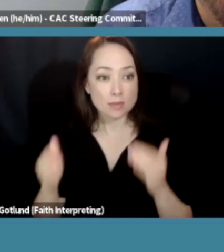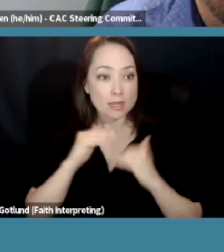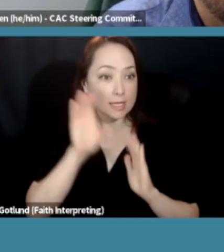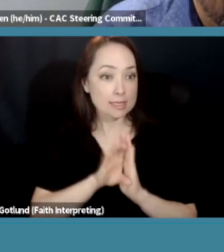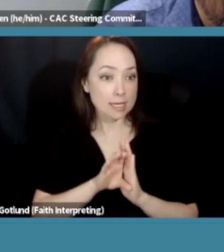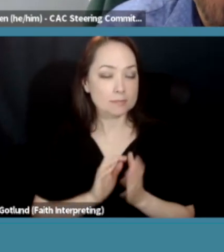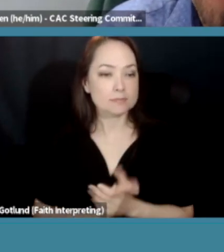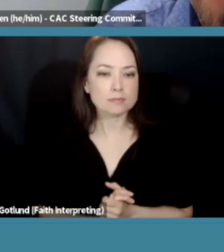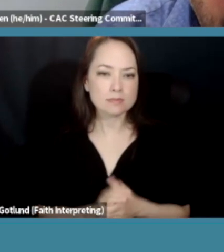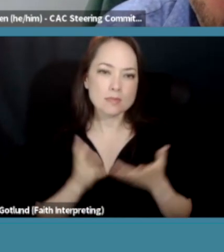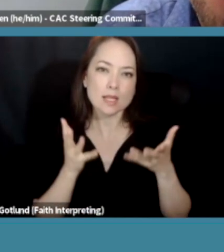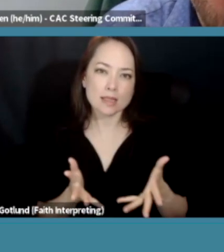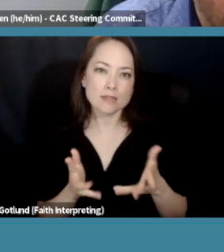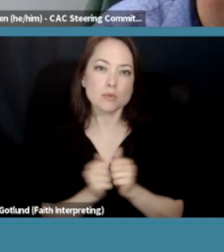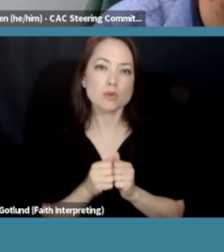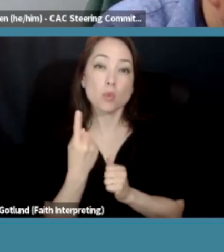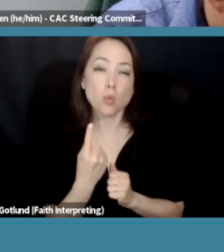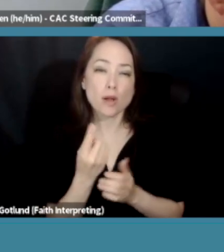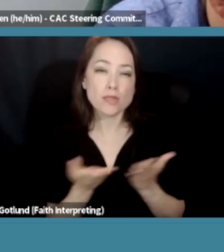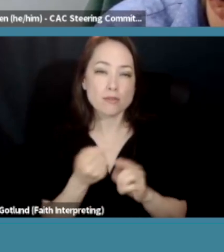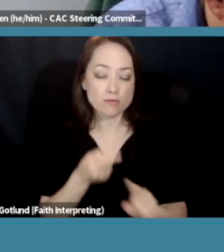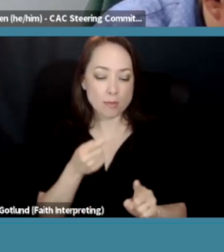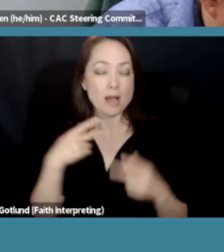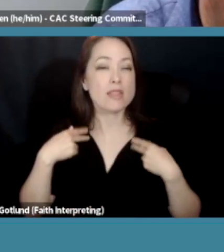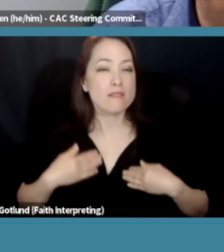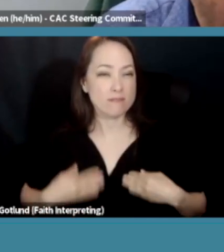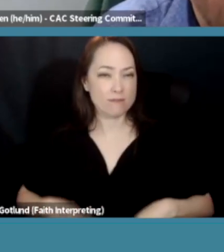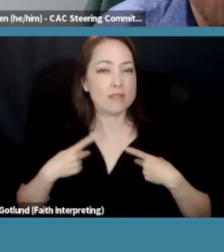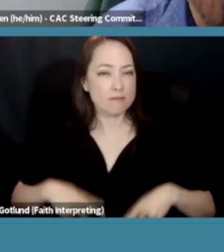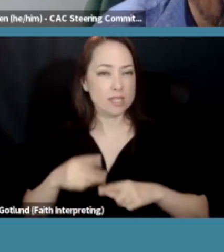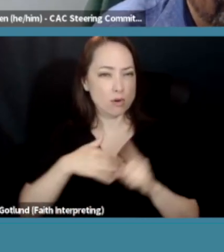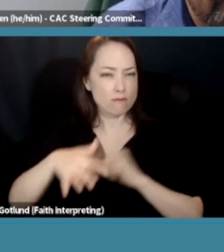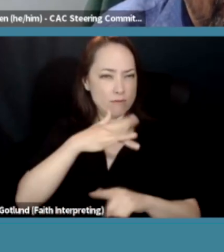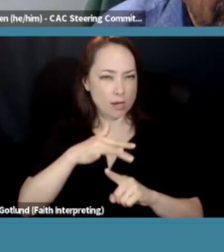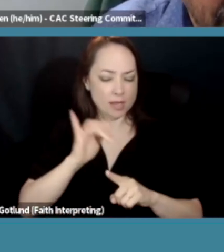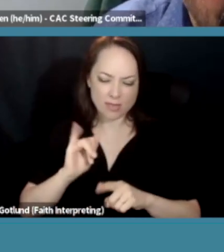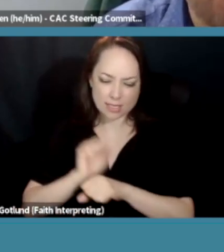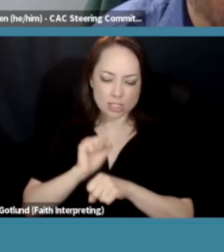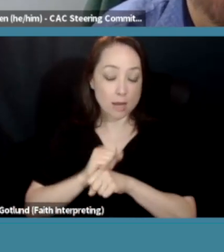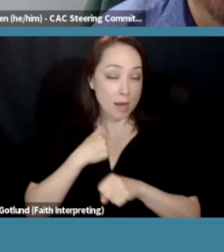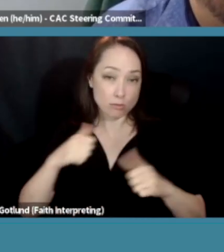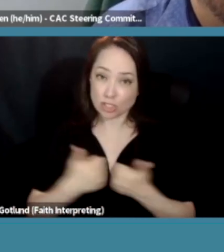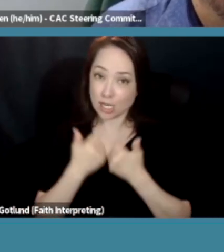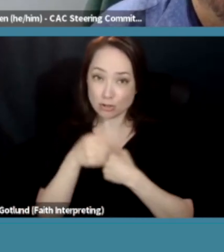And I'll just leave you with one thing from our physical environment that is a task that I would challenge you with today.